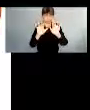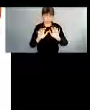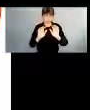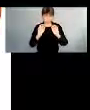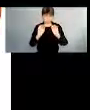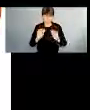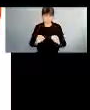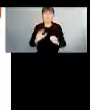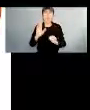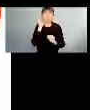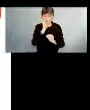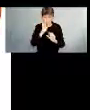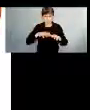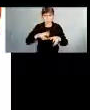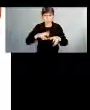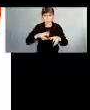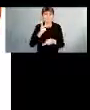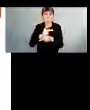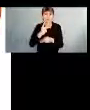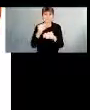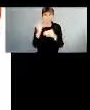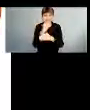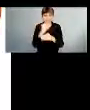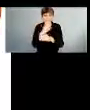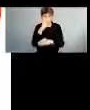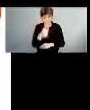the proposed project that you’re applying for.